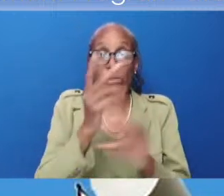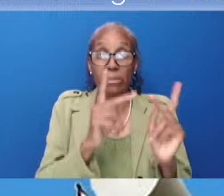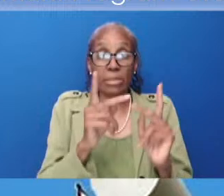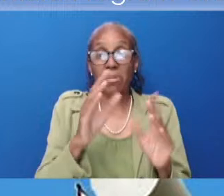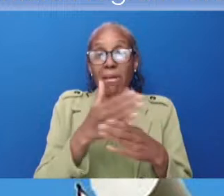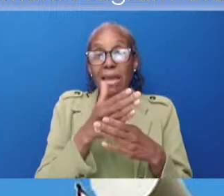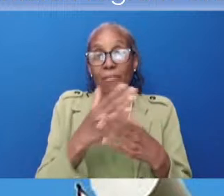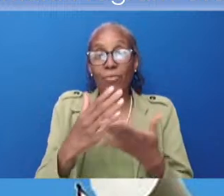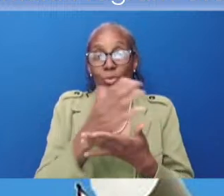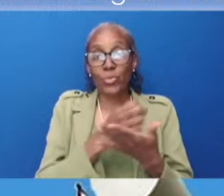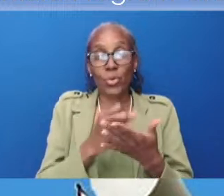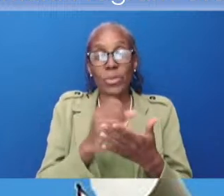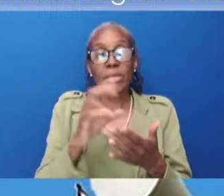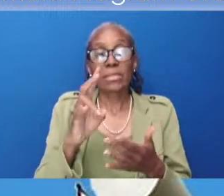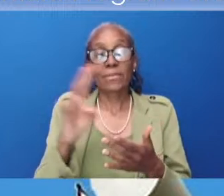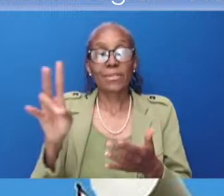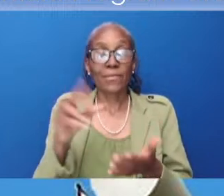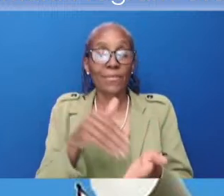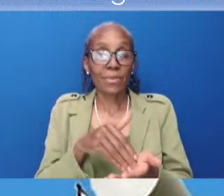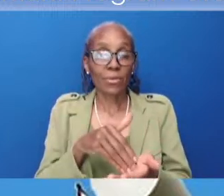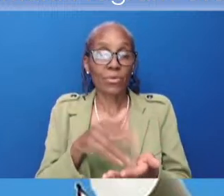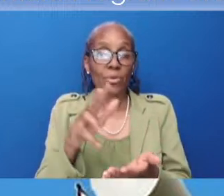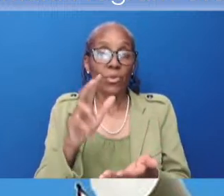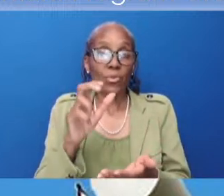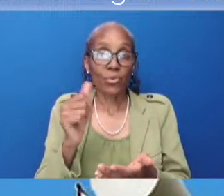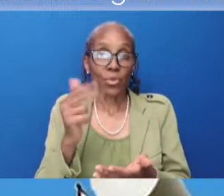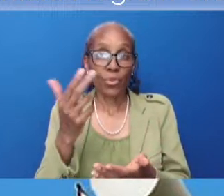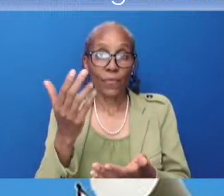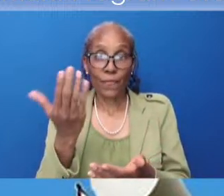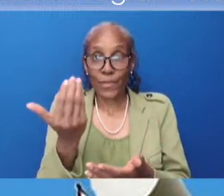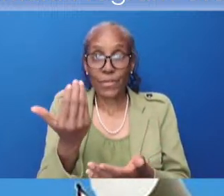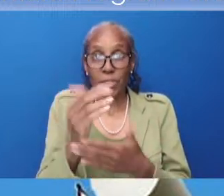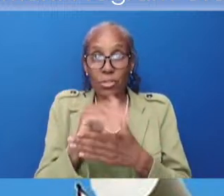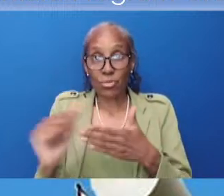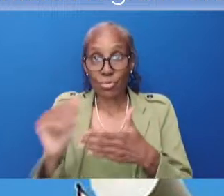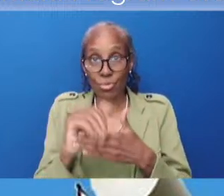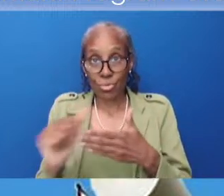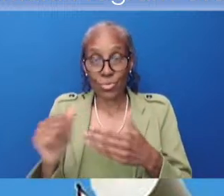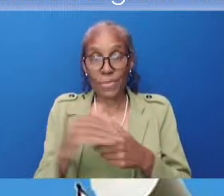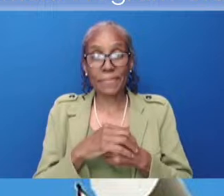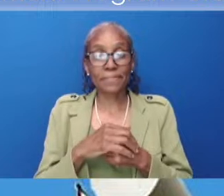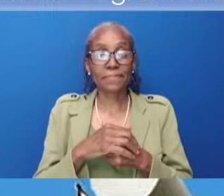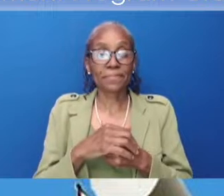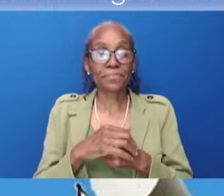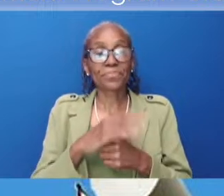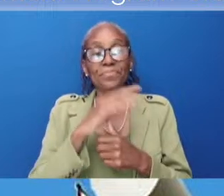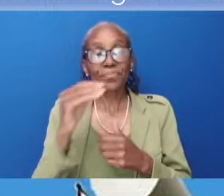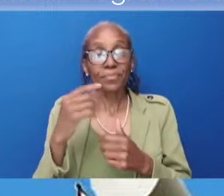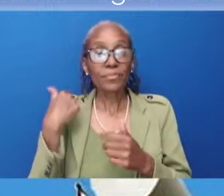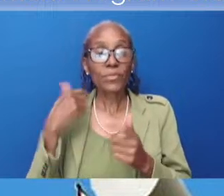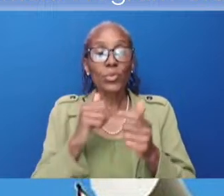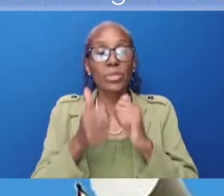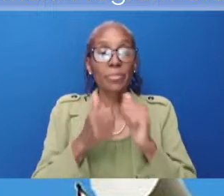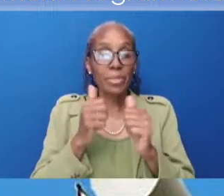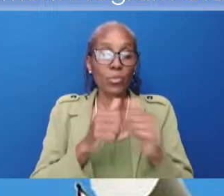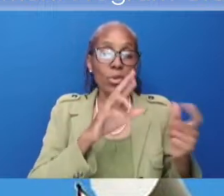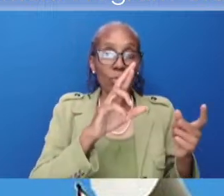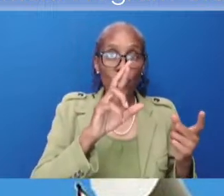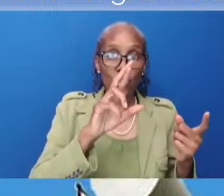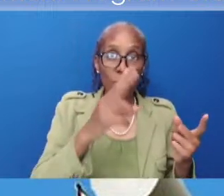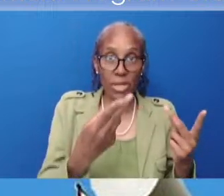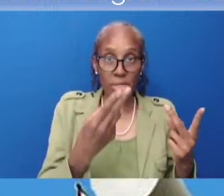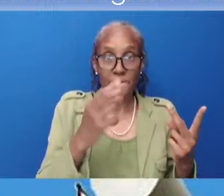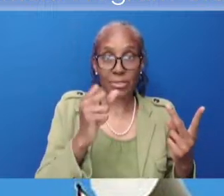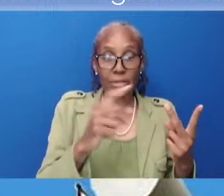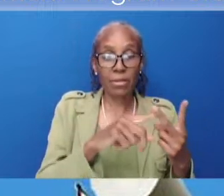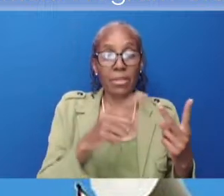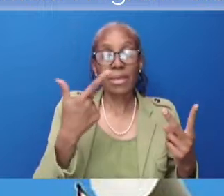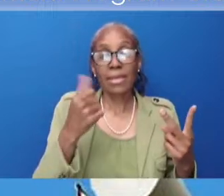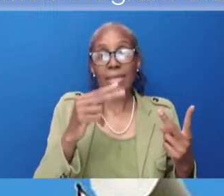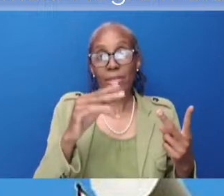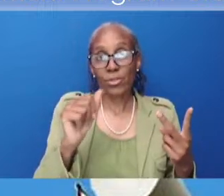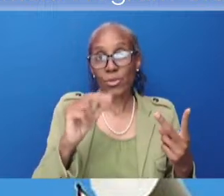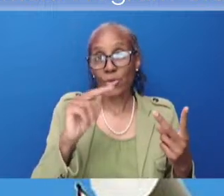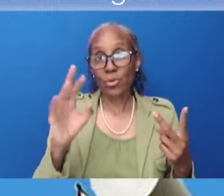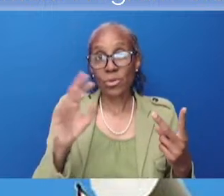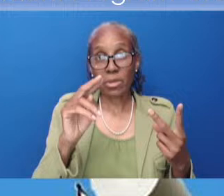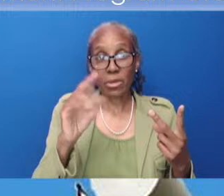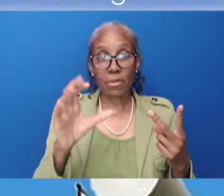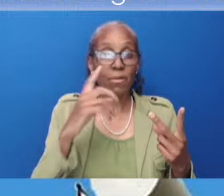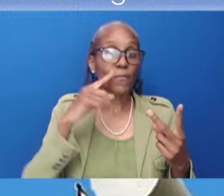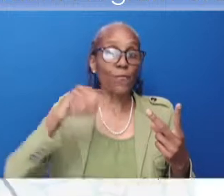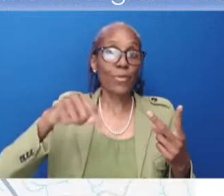THEY WOULD HIRE 74 NEW EMPLOYEES